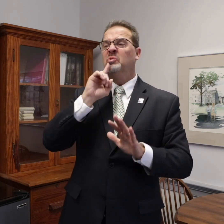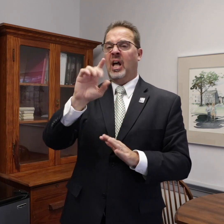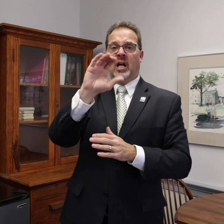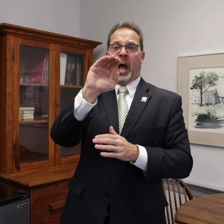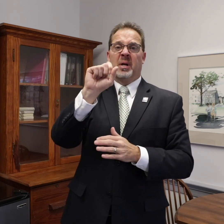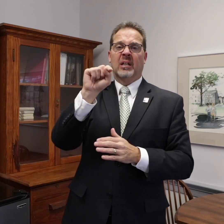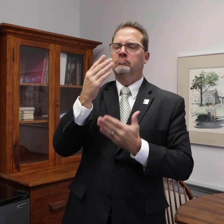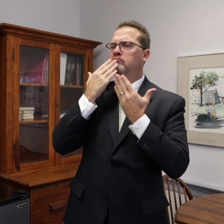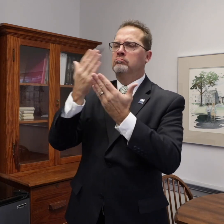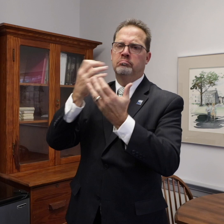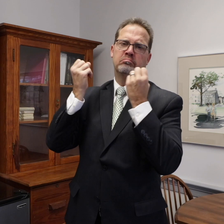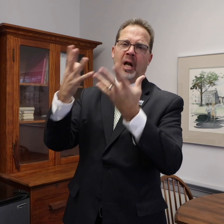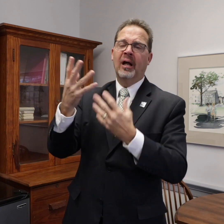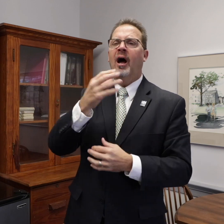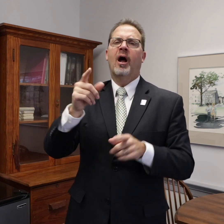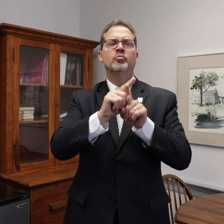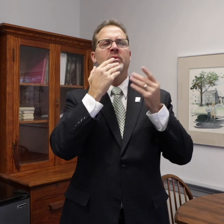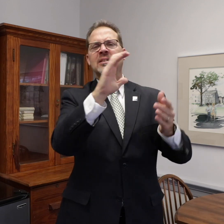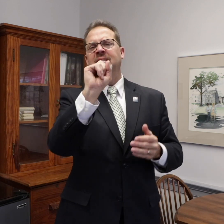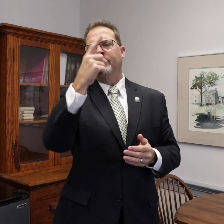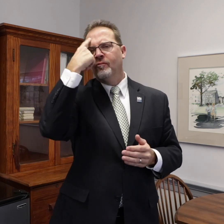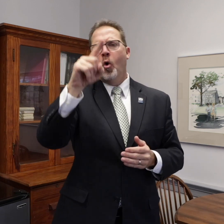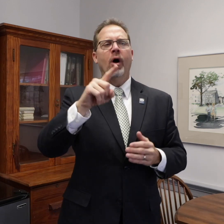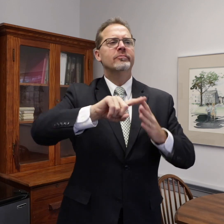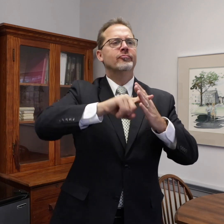to Comcast for their valued support.